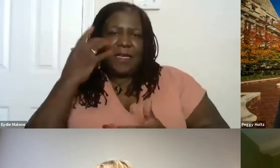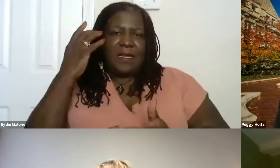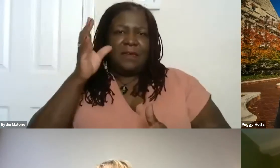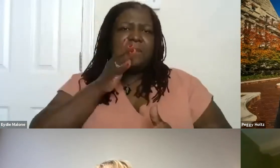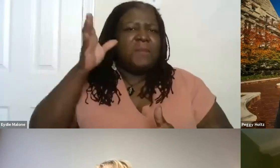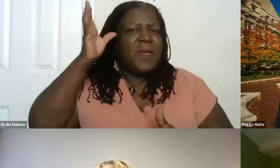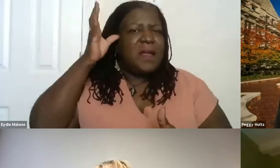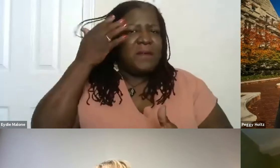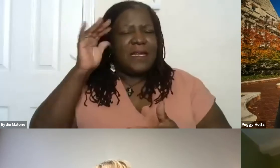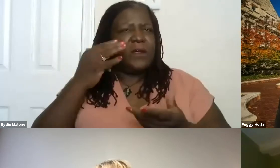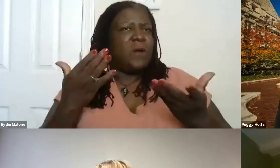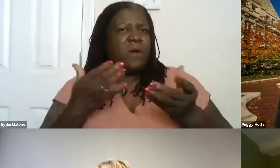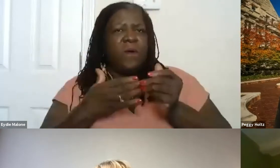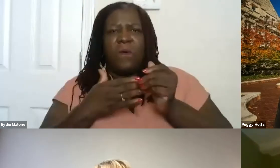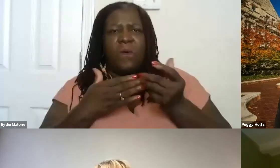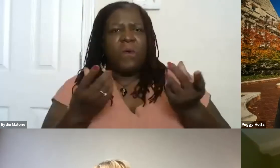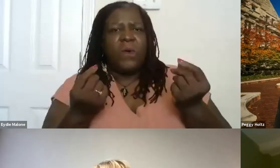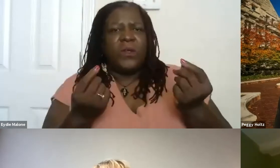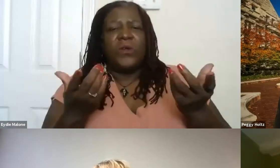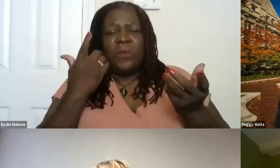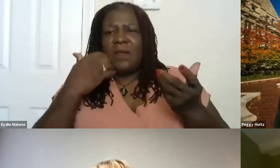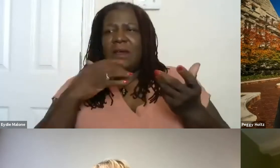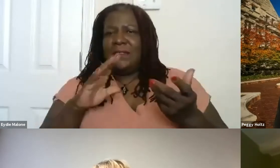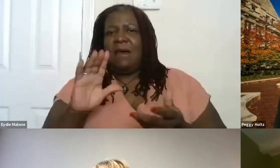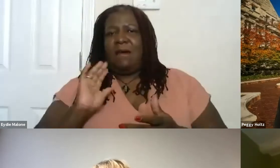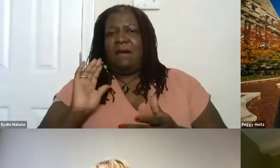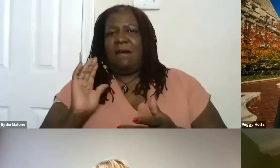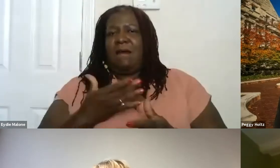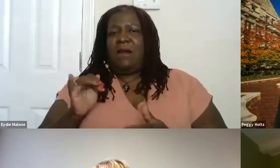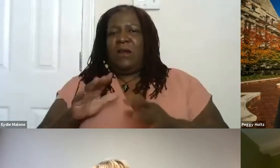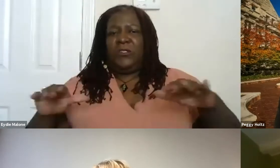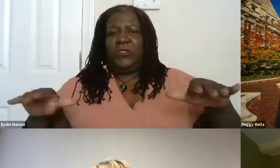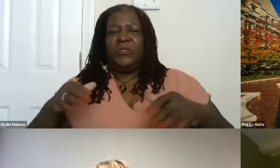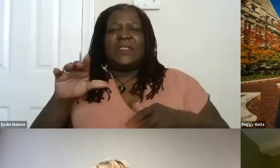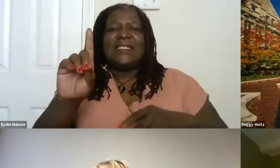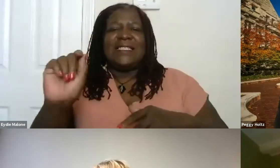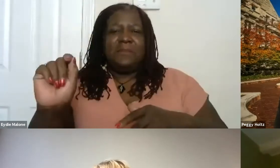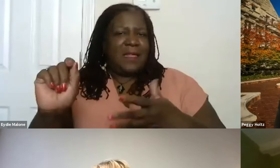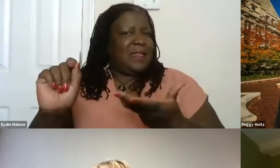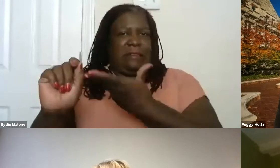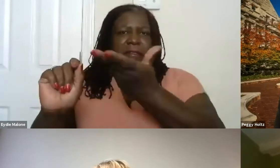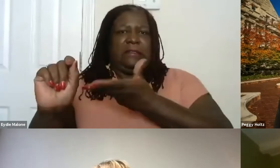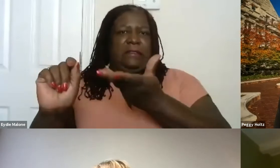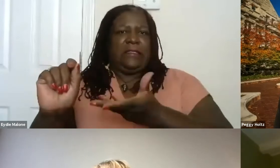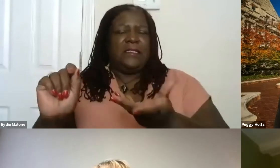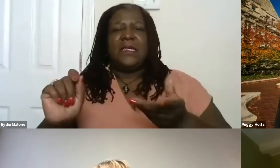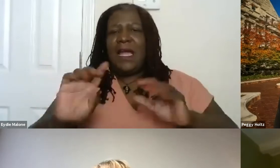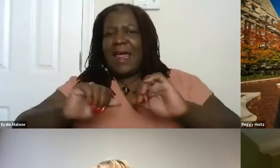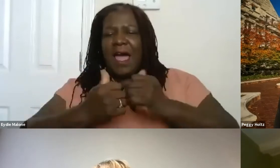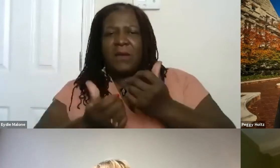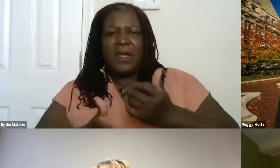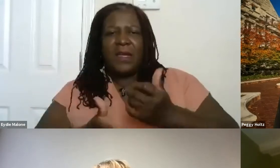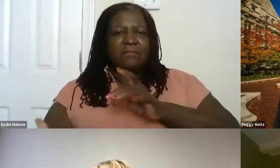disability is for our child and how that relates to health, but to be honest, I didn't want --